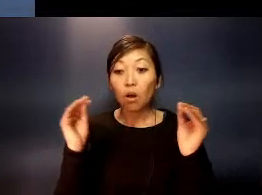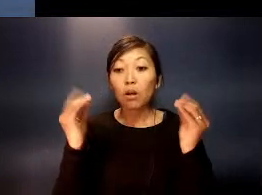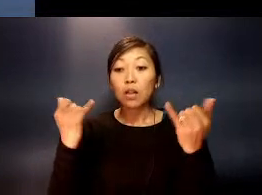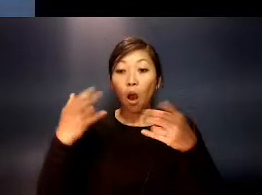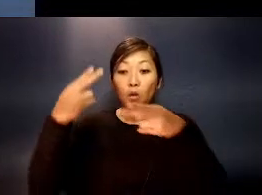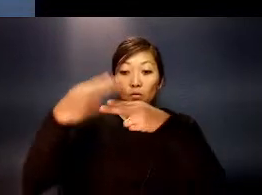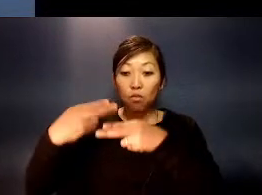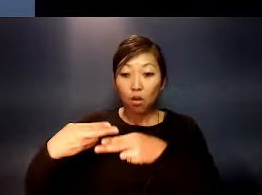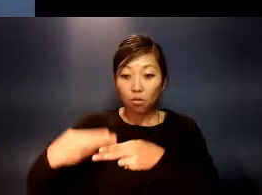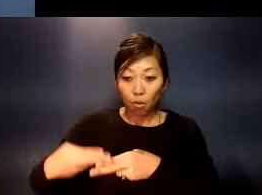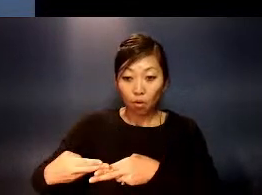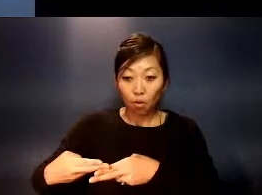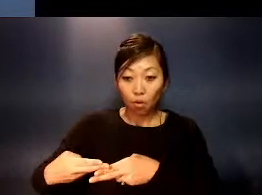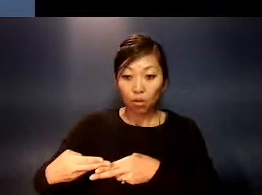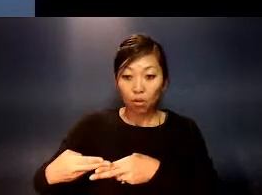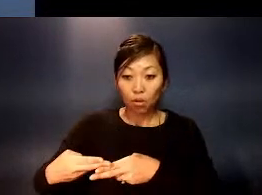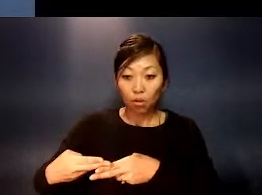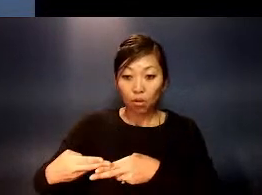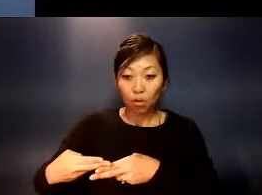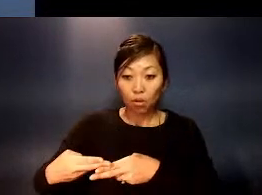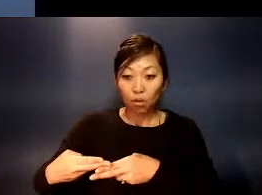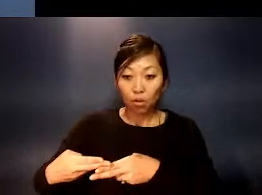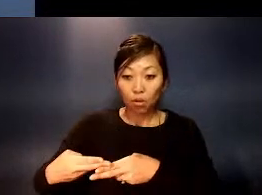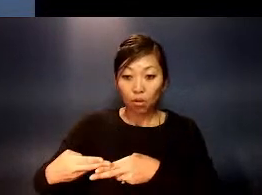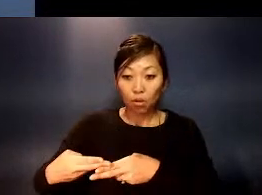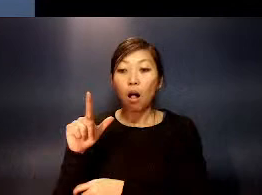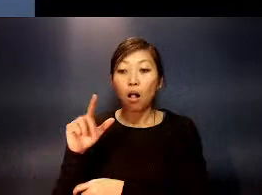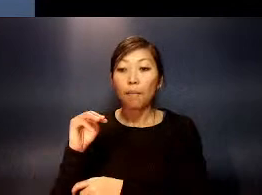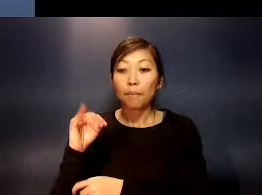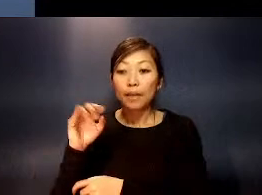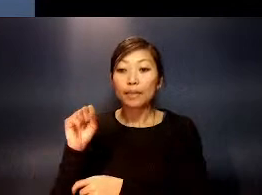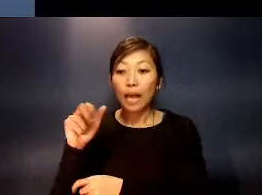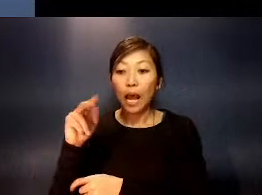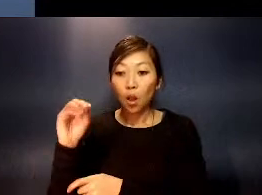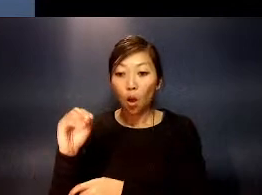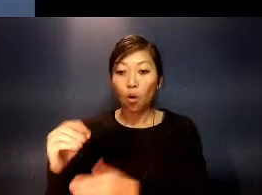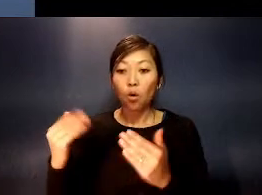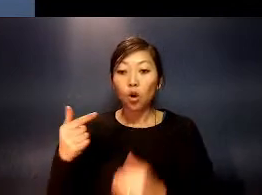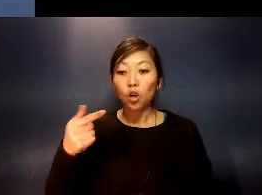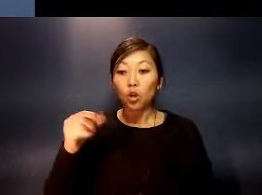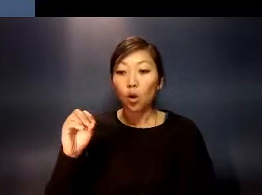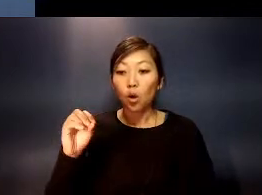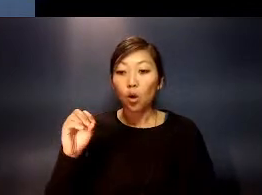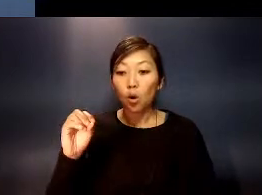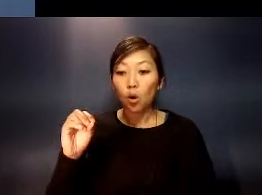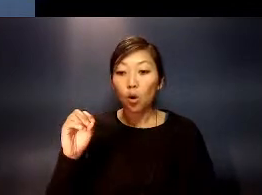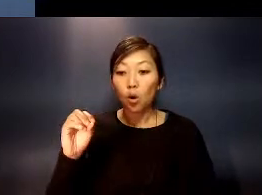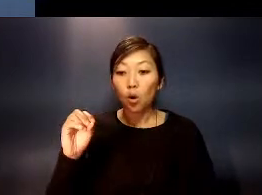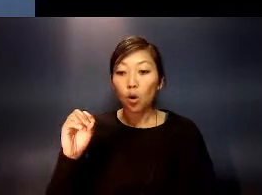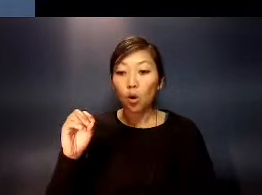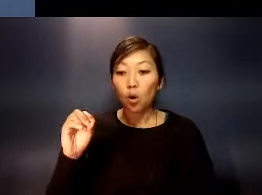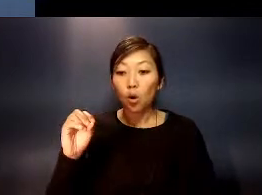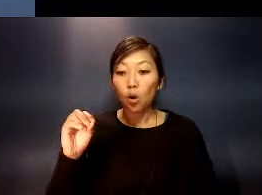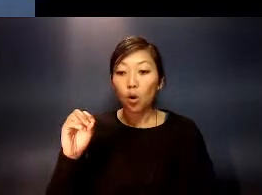≫ COUNCIL MEMBER OSMAN: AYE. ≫ Clerk: COUNCIL MEMBER CUNNINGHAM. ≫ COUNCIL MEMBER CUNNINGHAM: AYE. ≫ Clerk: COUNCIL MEMBER ELLISON. ≫ COUNCIL MEMBER ELLISON: AYE. ≫ Clerk: COUNCIL MEMBER GOODMAN.